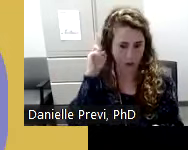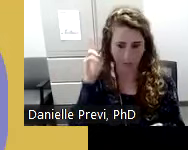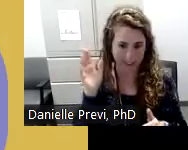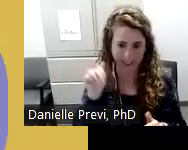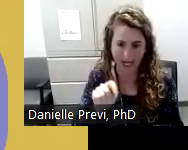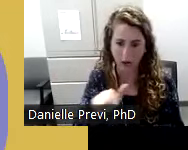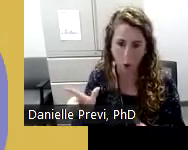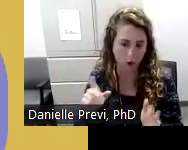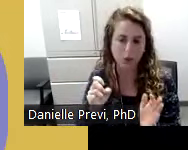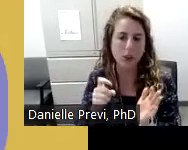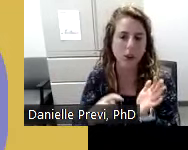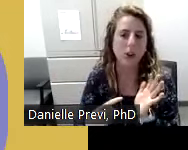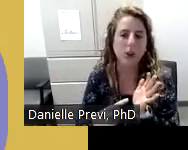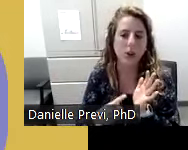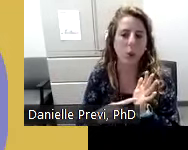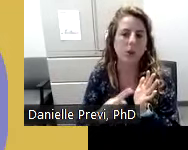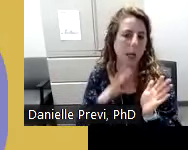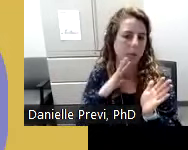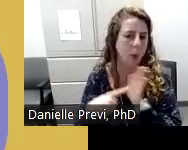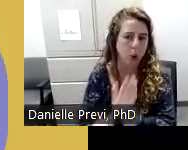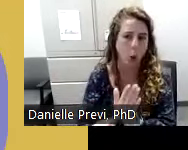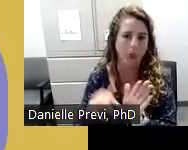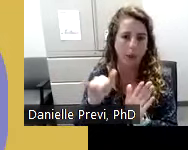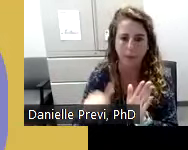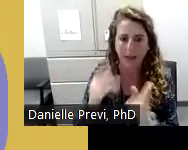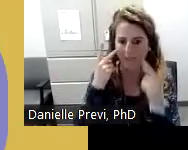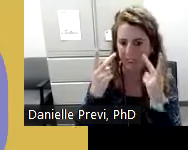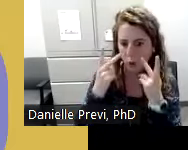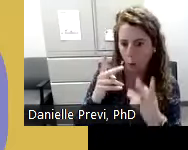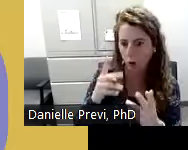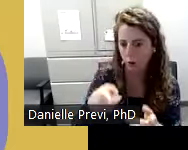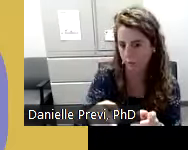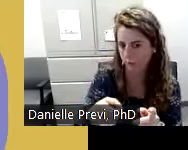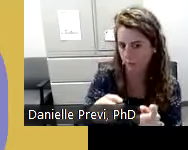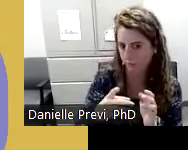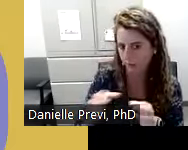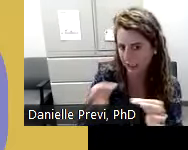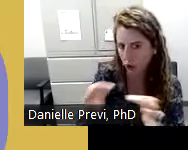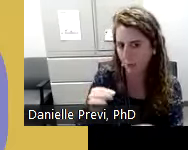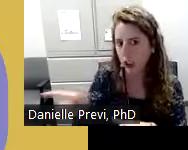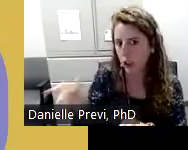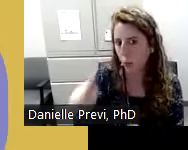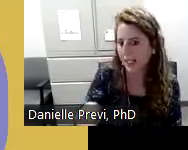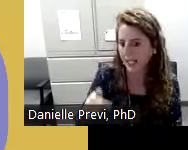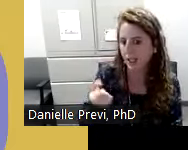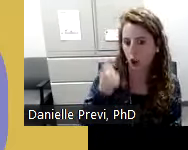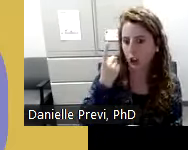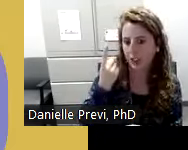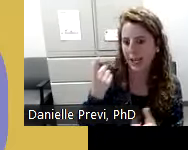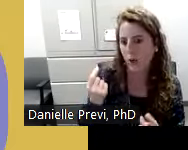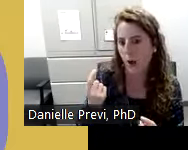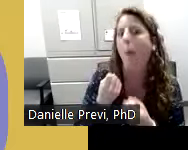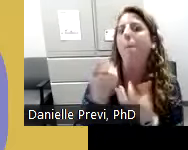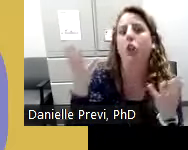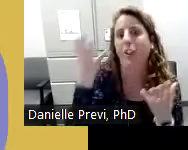and typically don't want a cochlear implant at all, sometimes I will show them this visual and describe it to them so they could